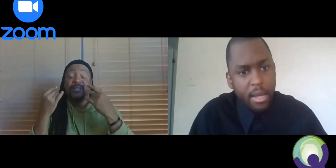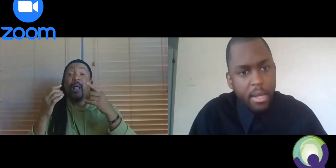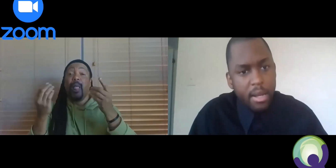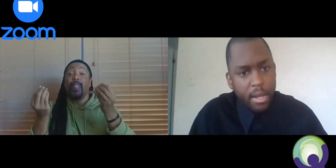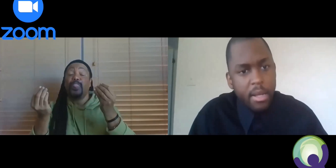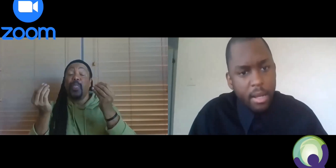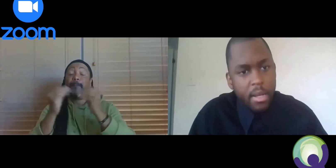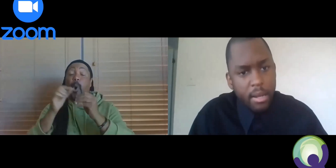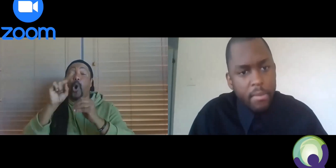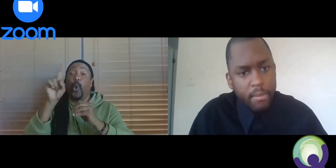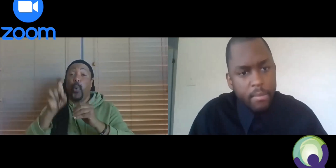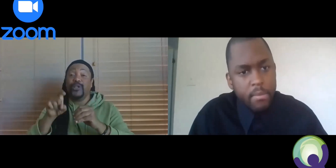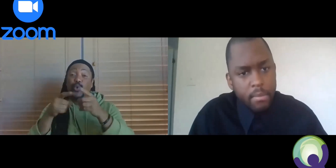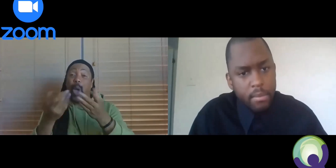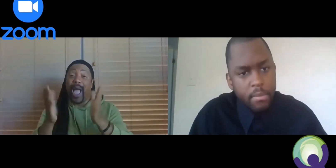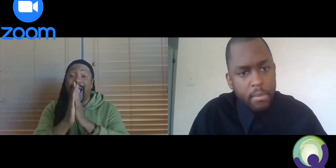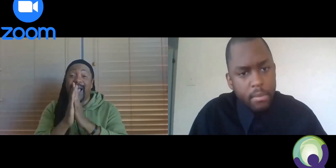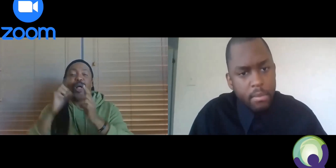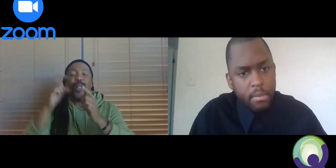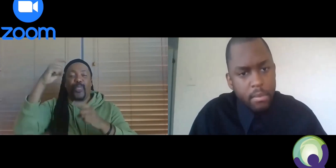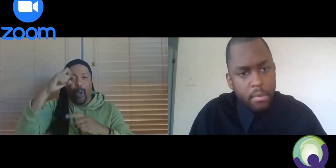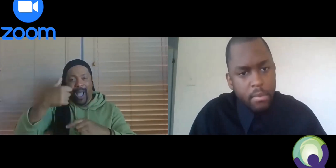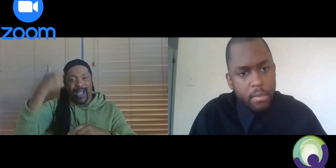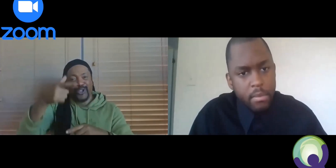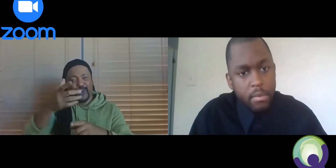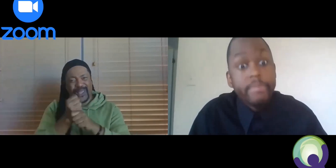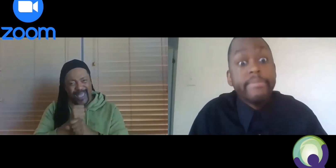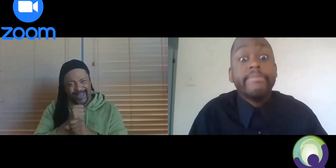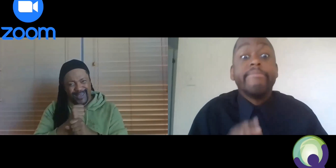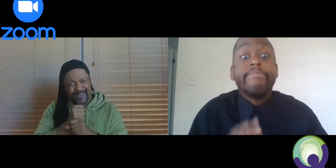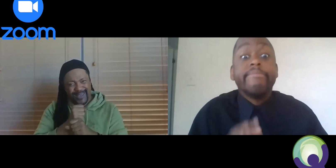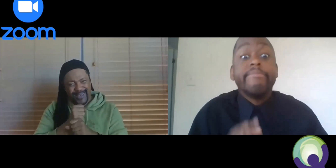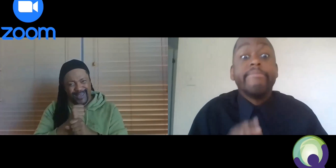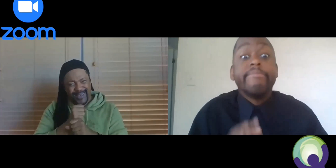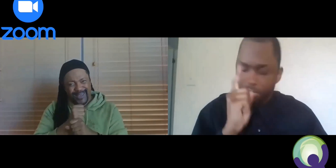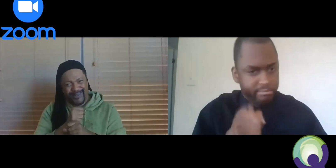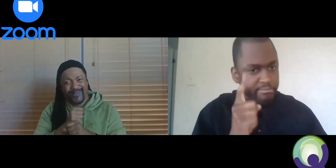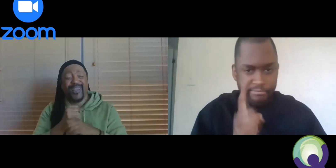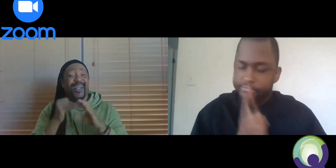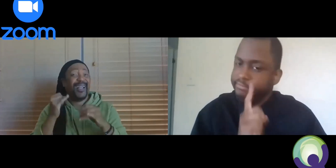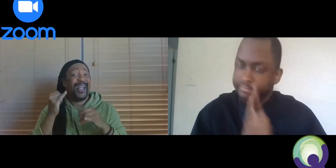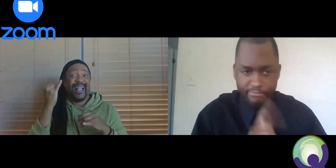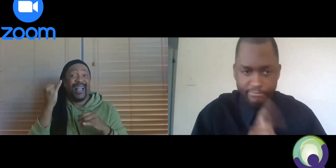because the more questions you ask, the wiser you get.